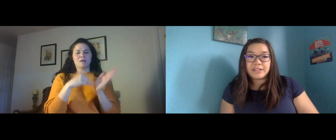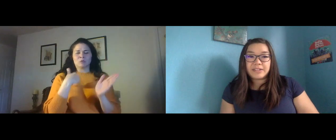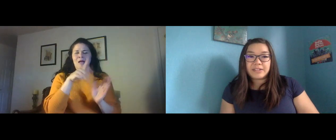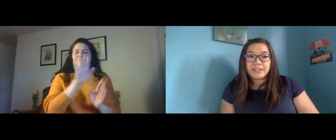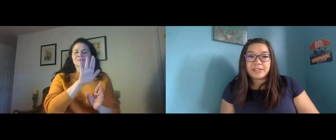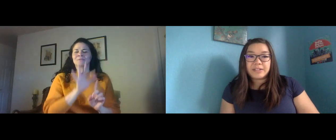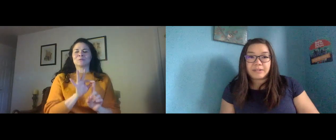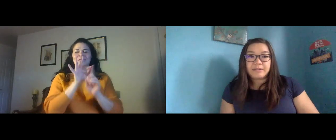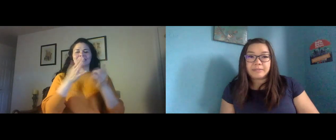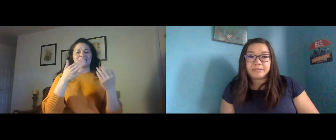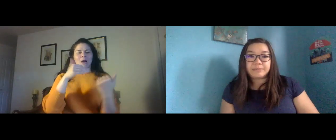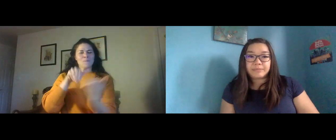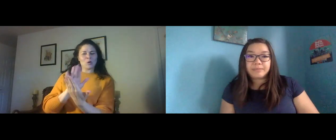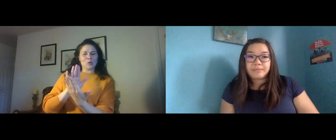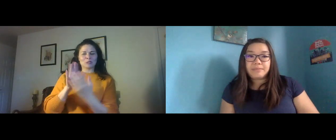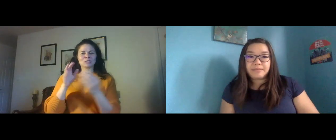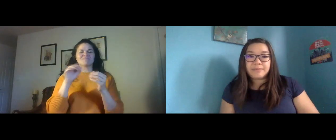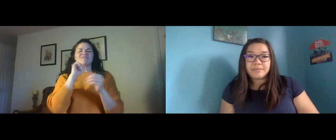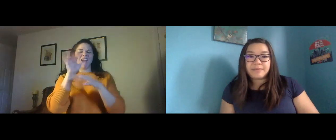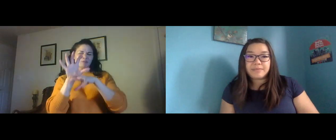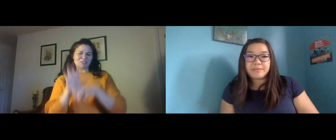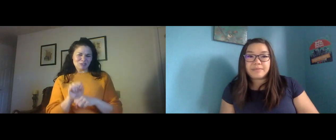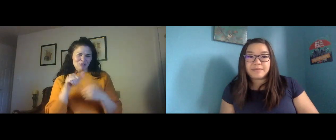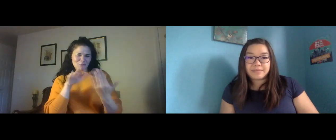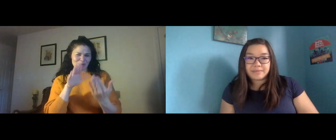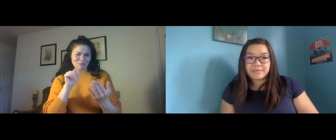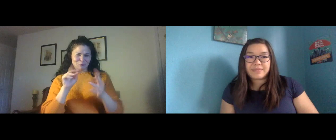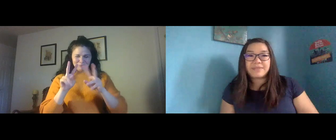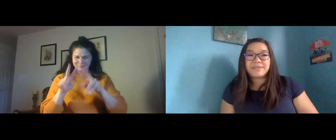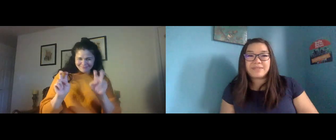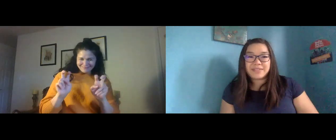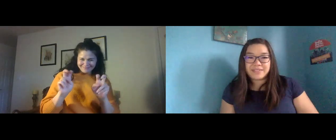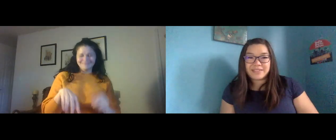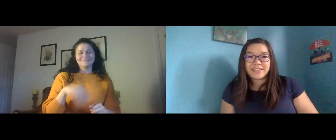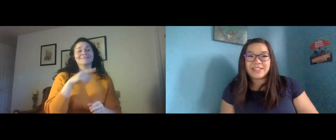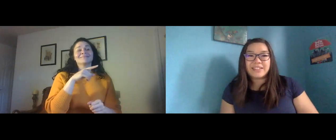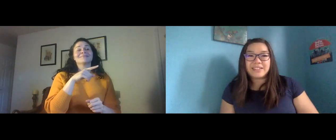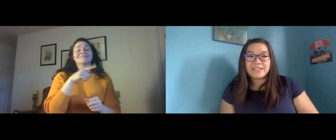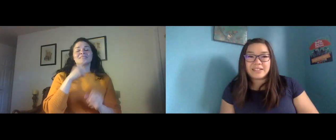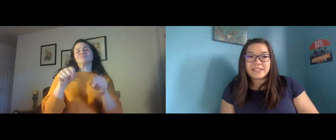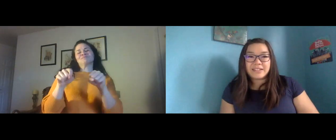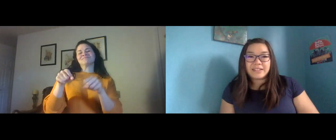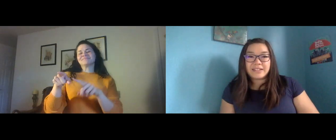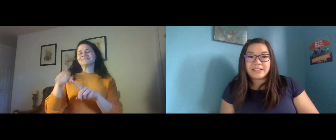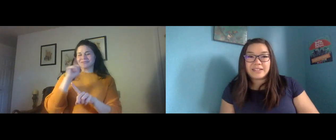who had their own unique approach for assessment that was a bit unconventional, who ultimately concluded that I was, in fact, deaf.